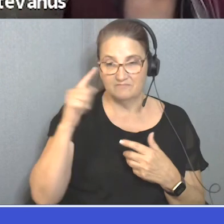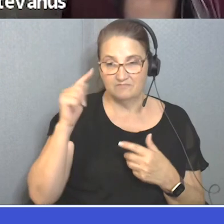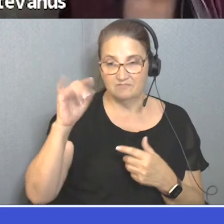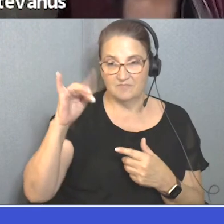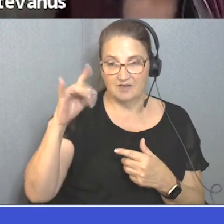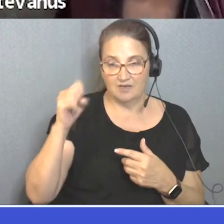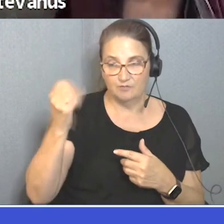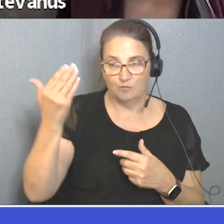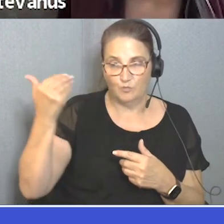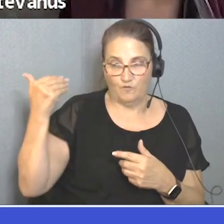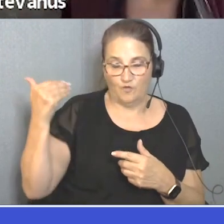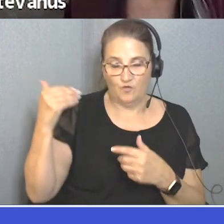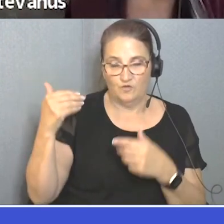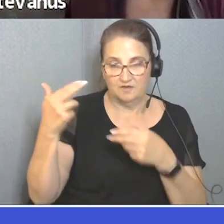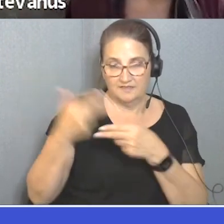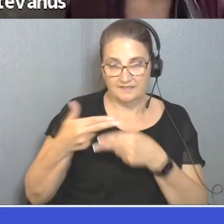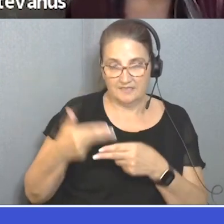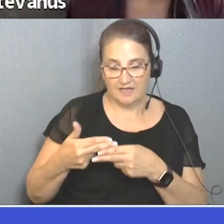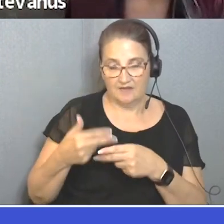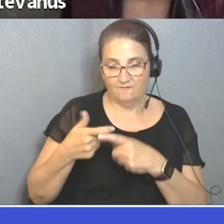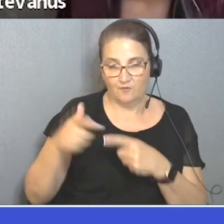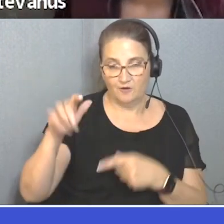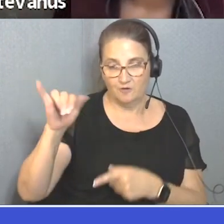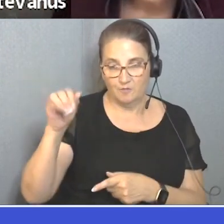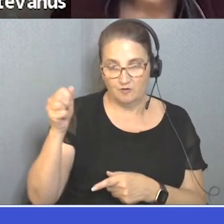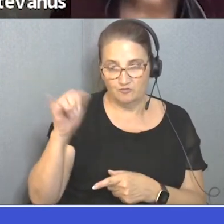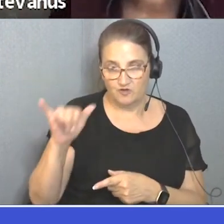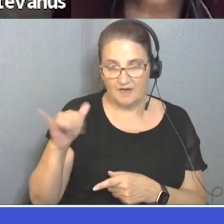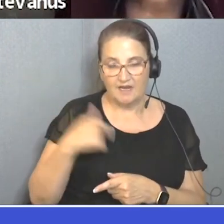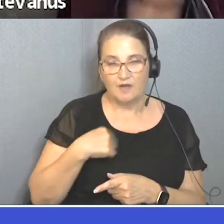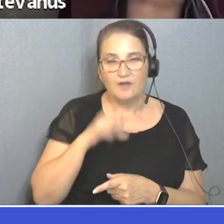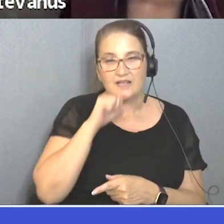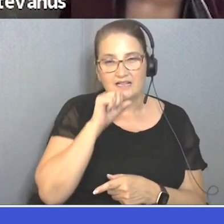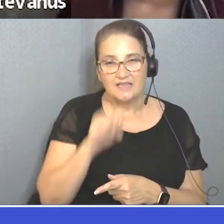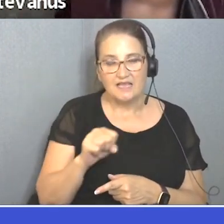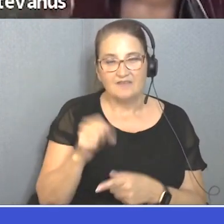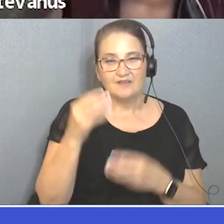Based on those tips that were in the prior slide that Jay was